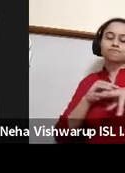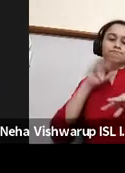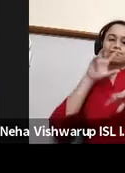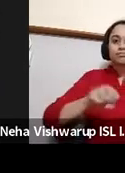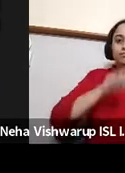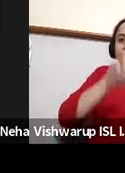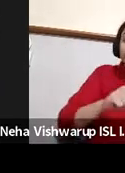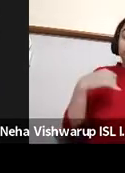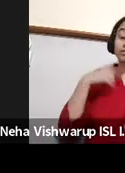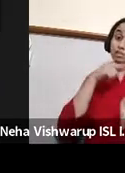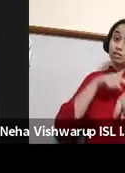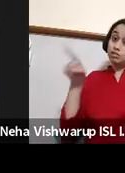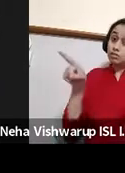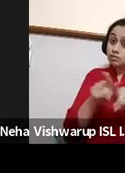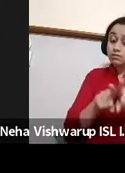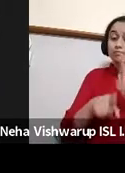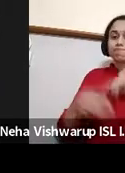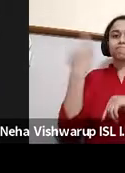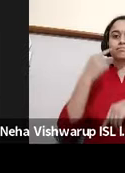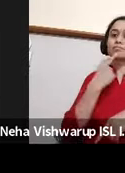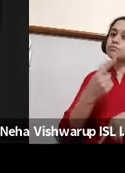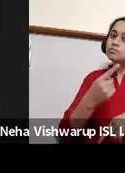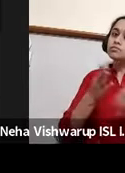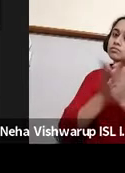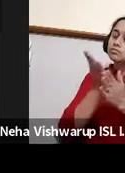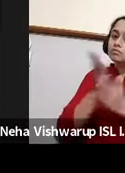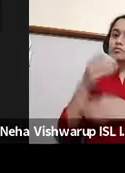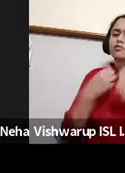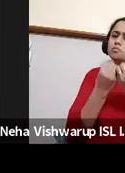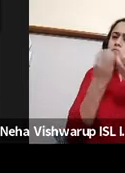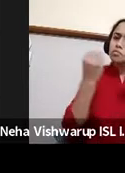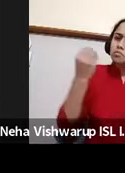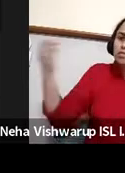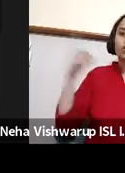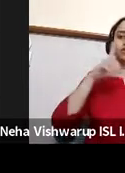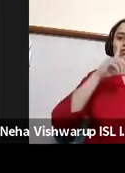same time as mentioned earlier he was also one of thousands of such small town studio photographers